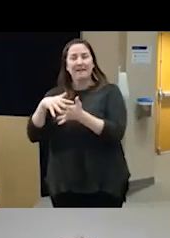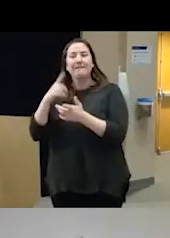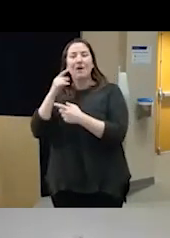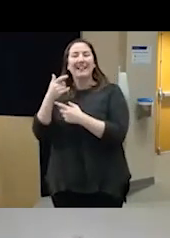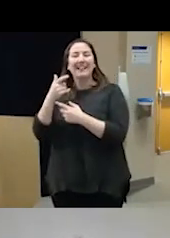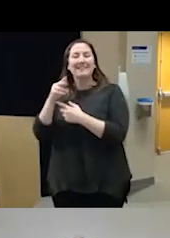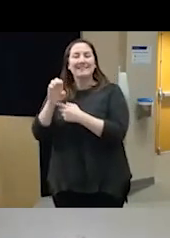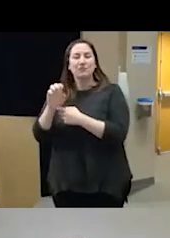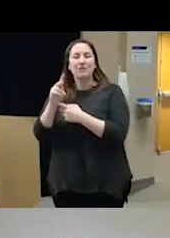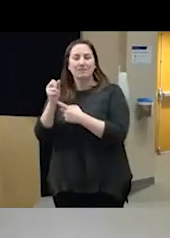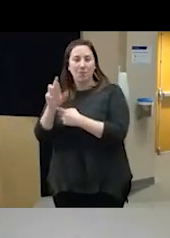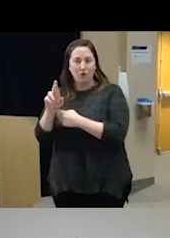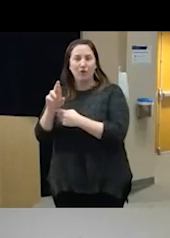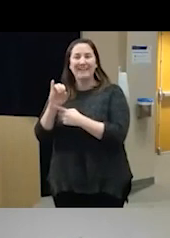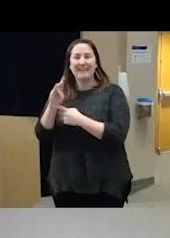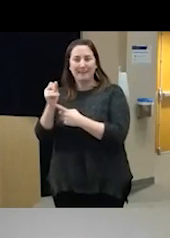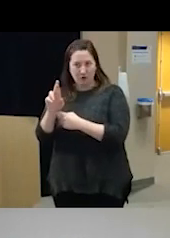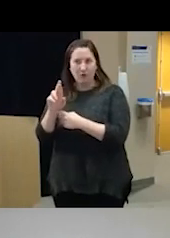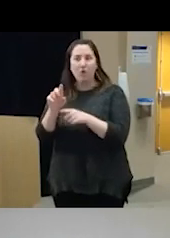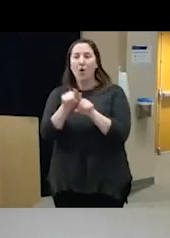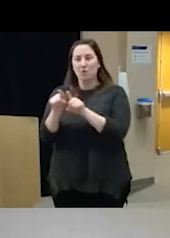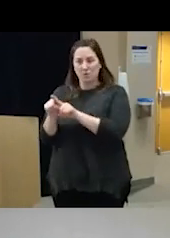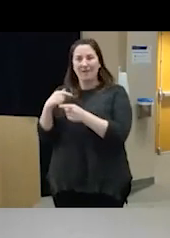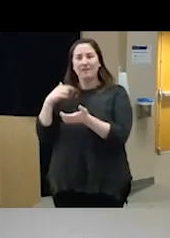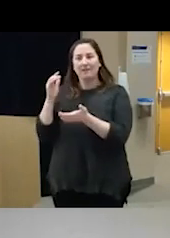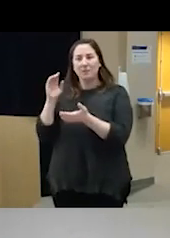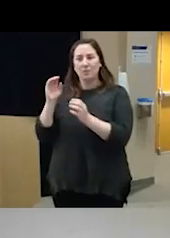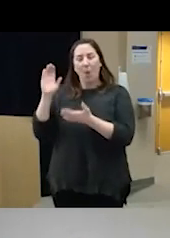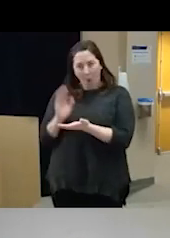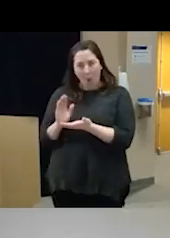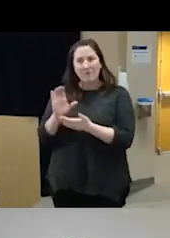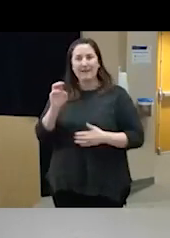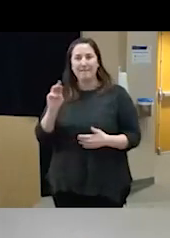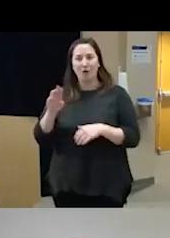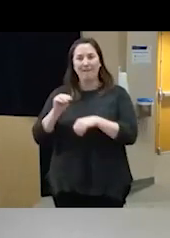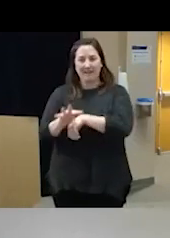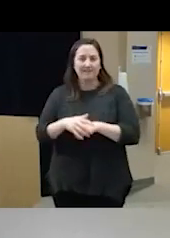For cognition also no cardiovascular side effects. So if any of these become